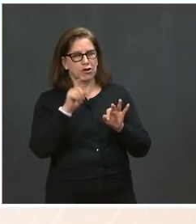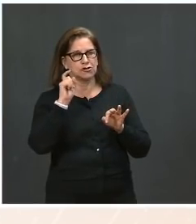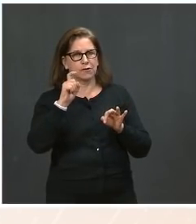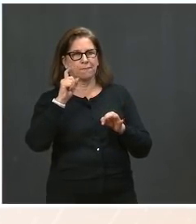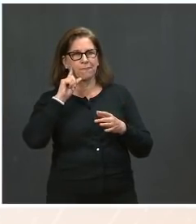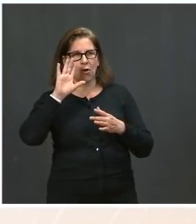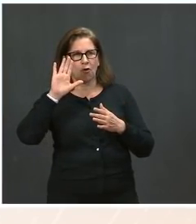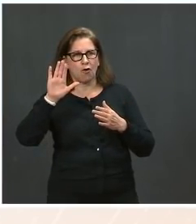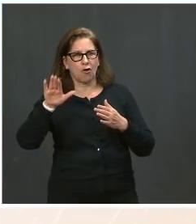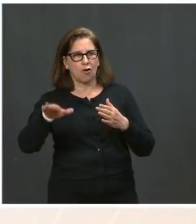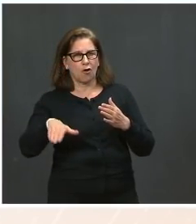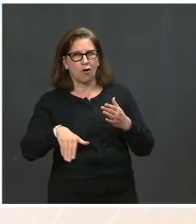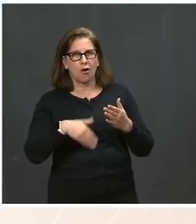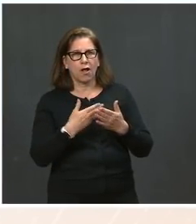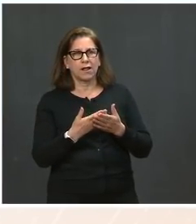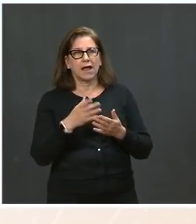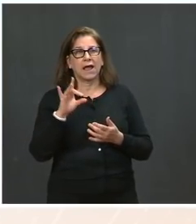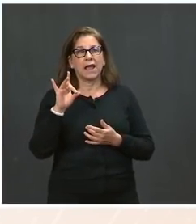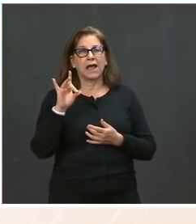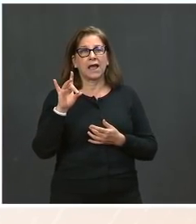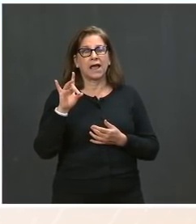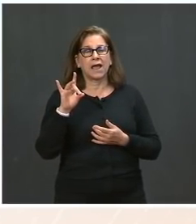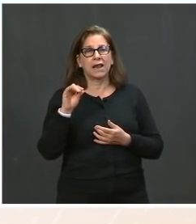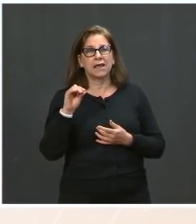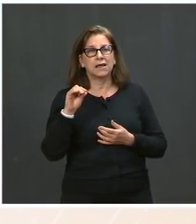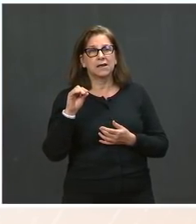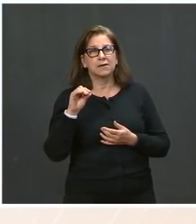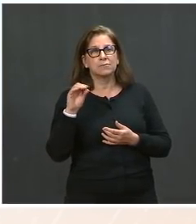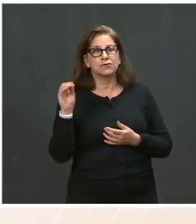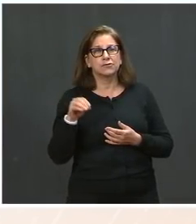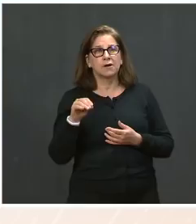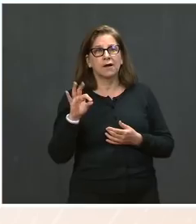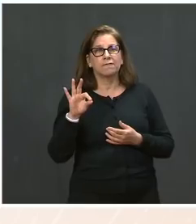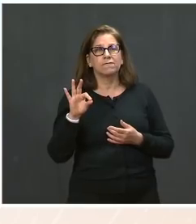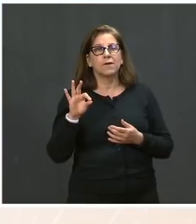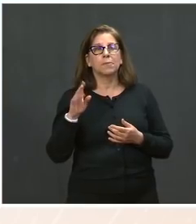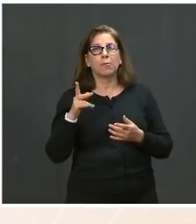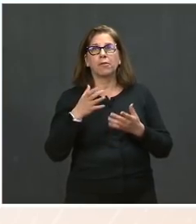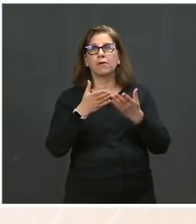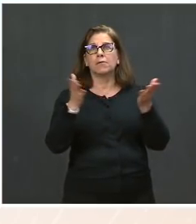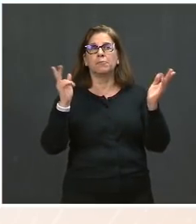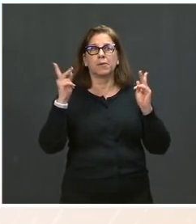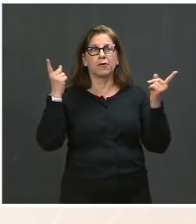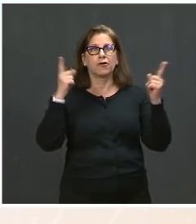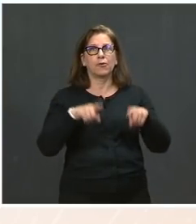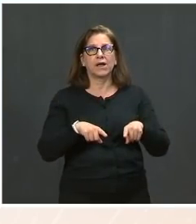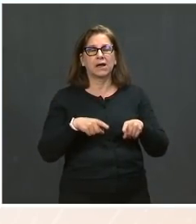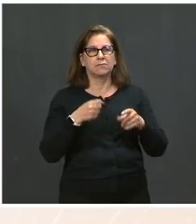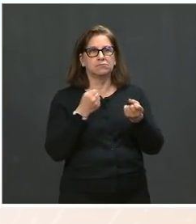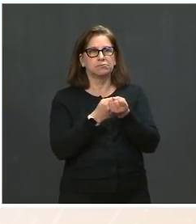He supported legislation, advocated for that, and advocated against loopholes as well. So that's his position,